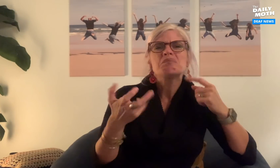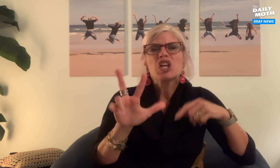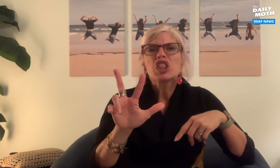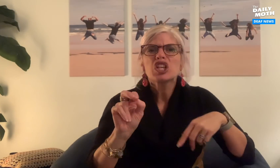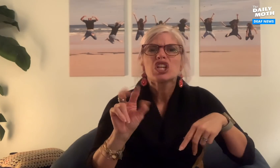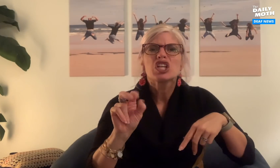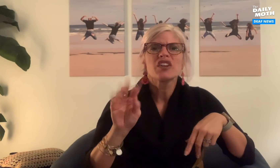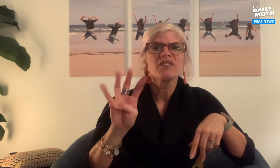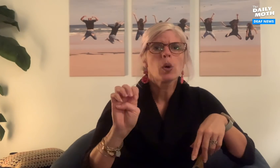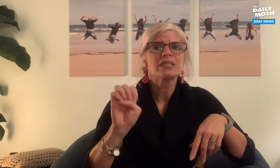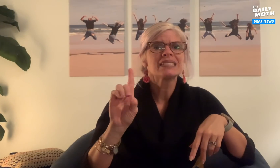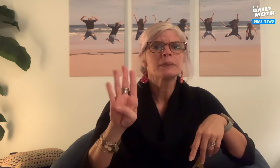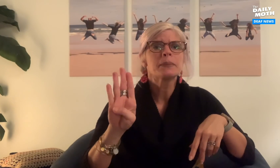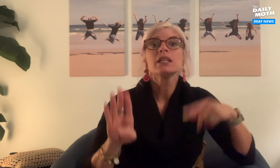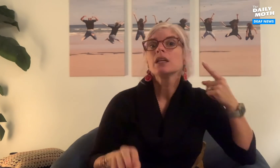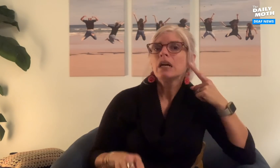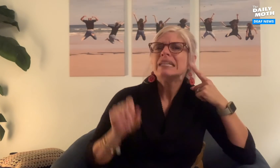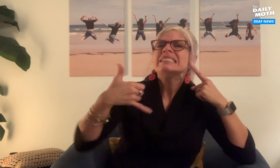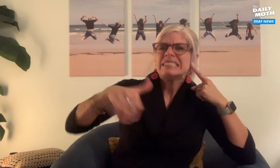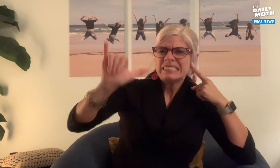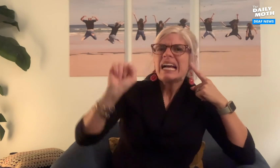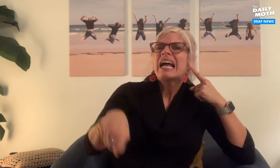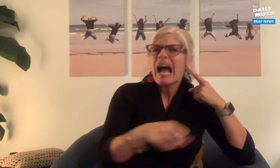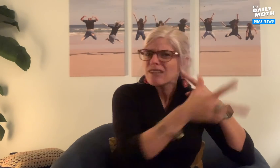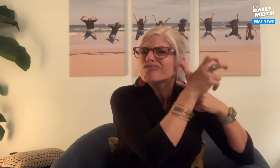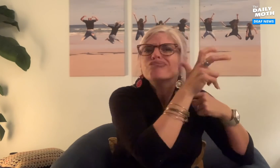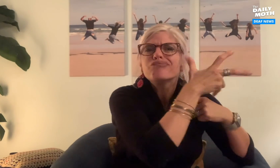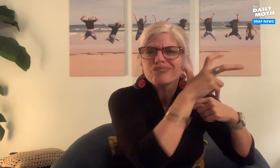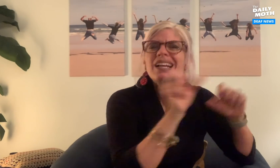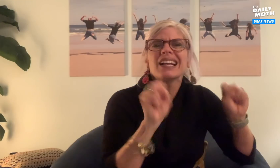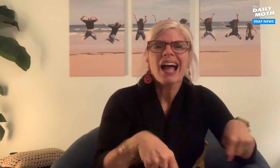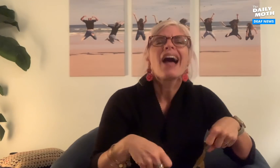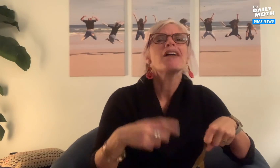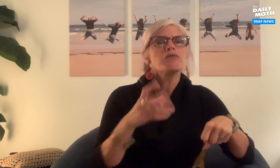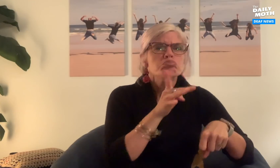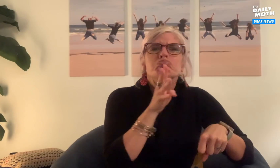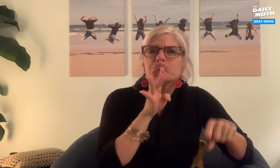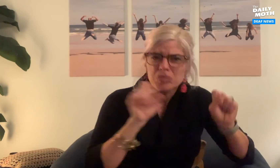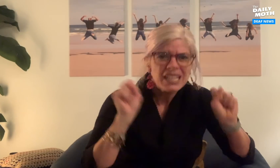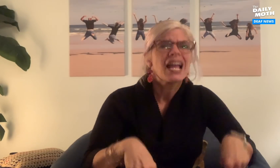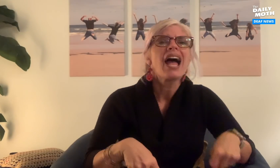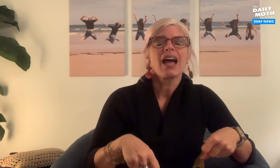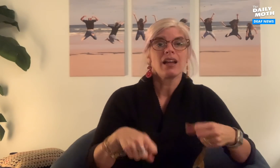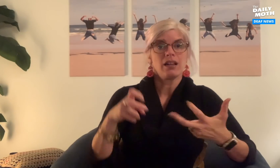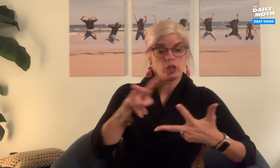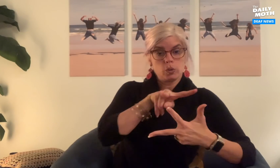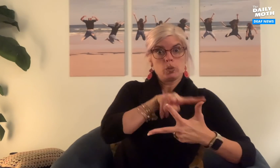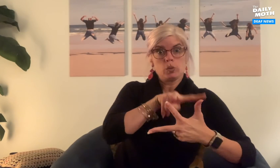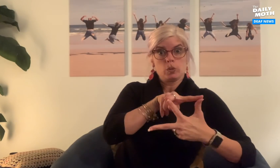of New York City. Bernie said he hurt black and brown people.